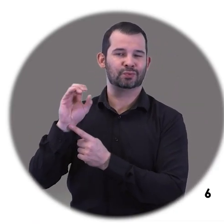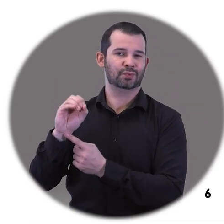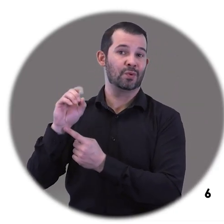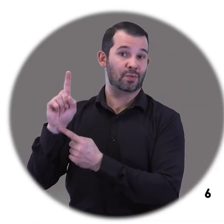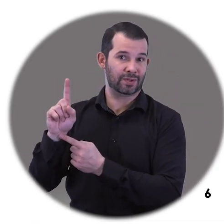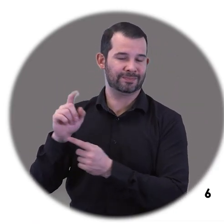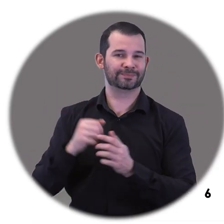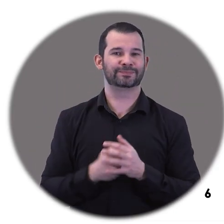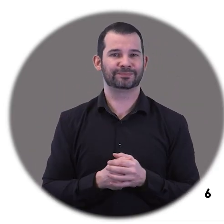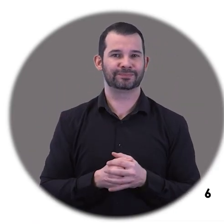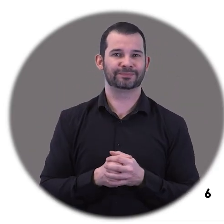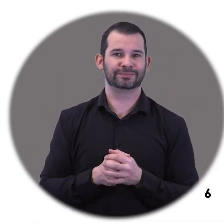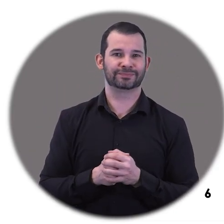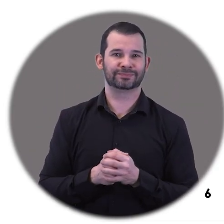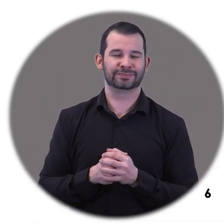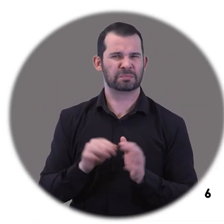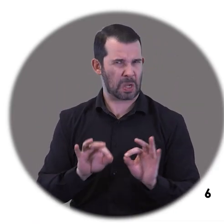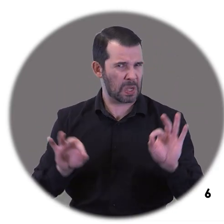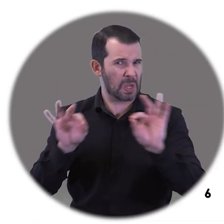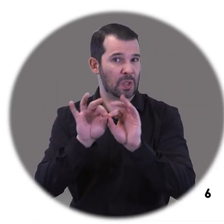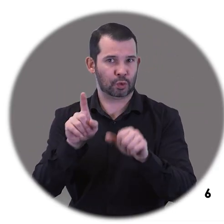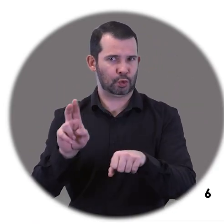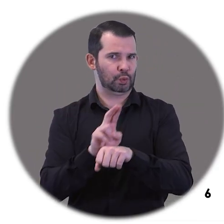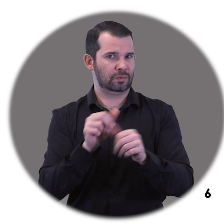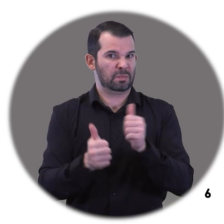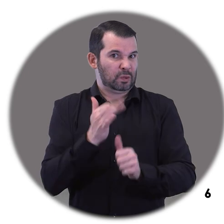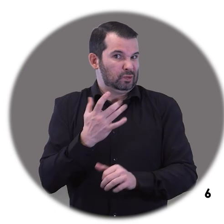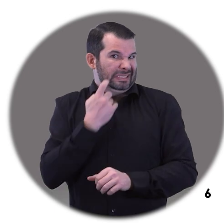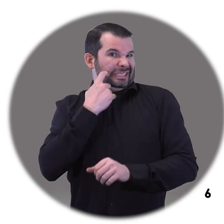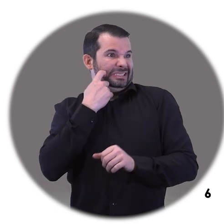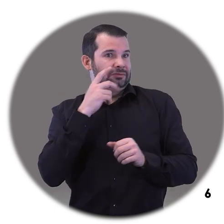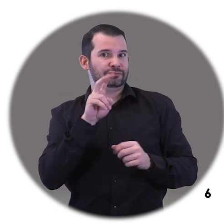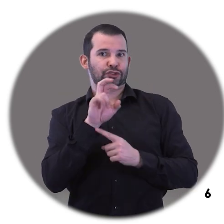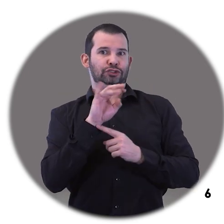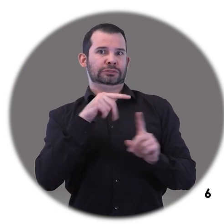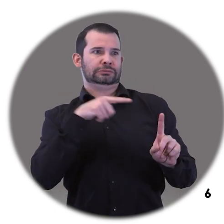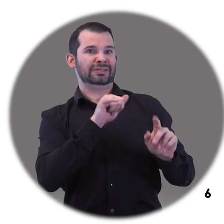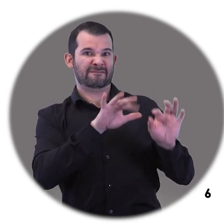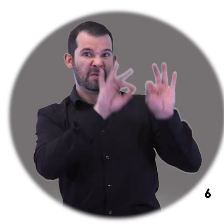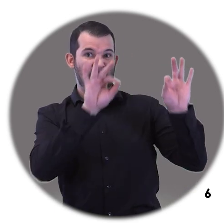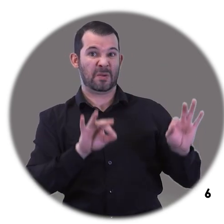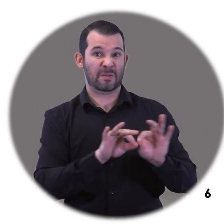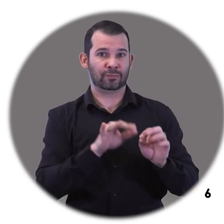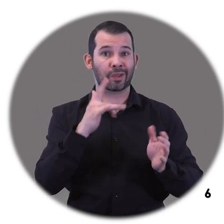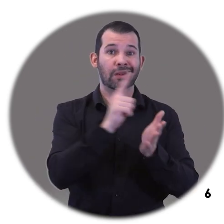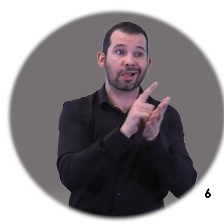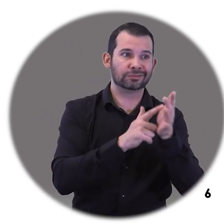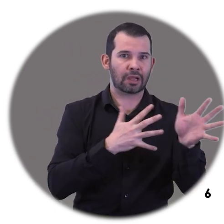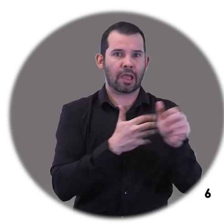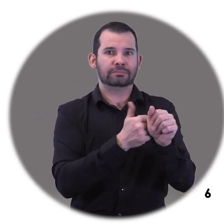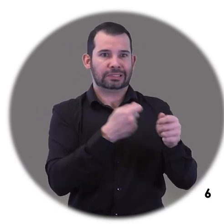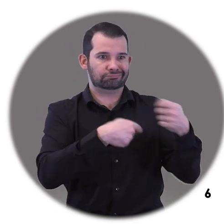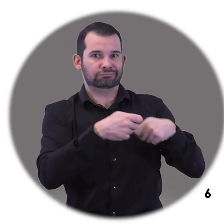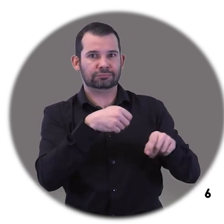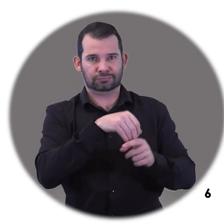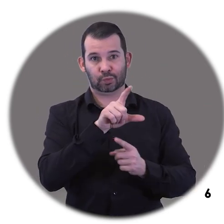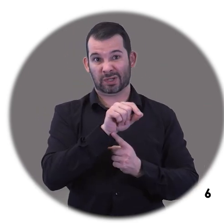It is important to use the latest version of the form as legislative updates were made in 2022.